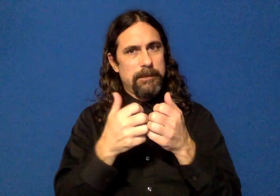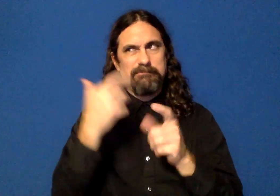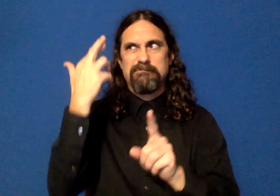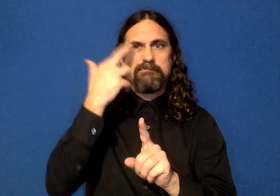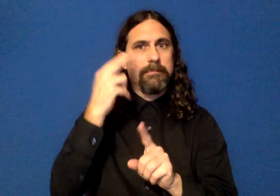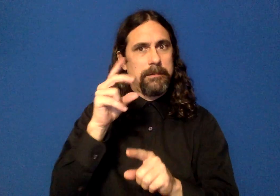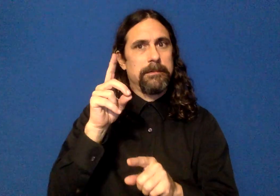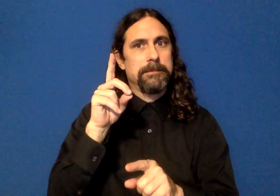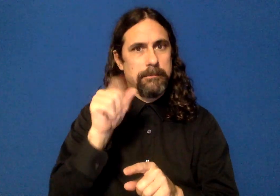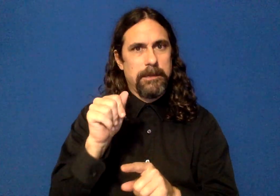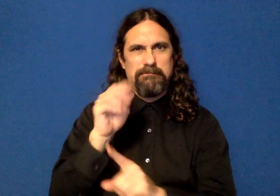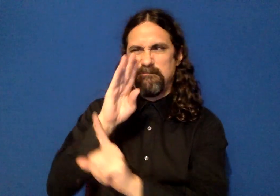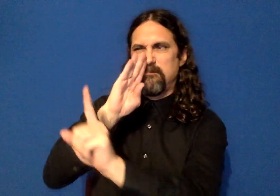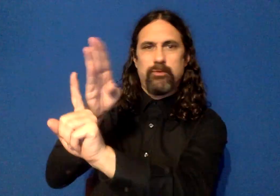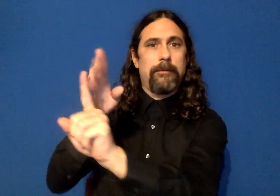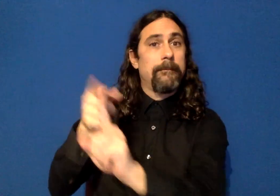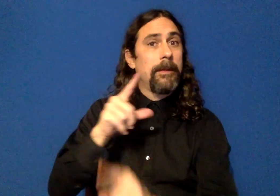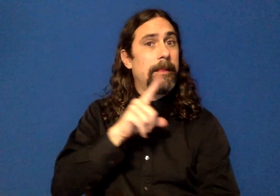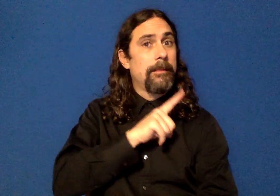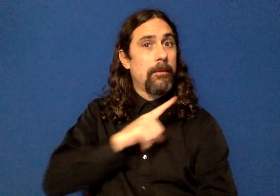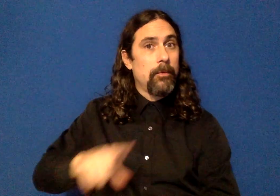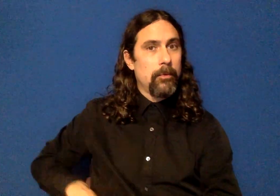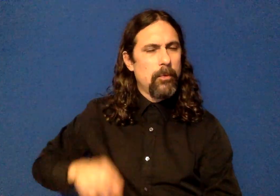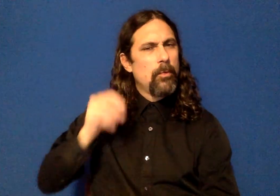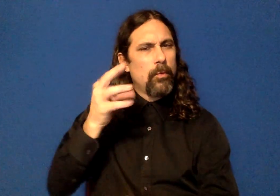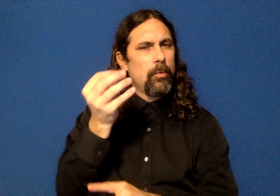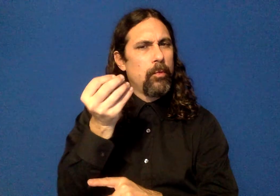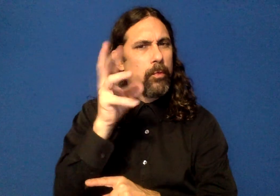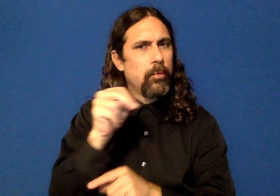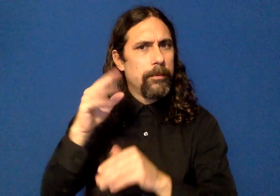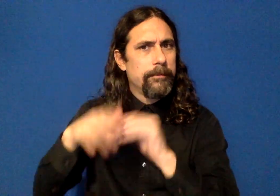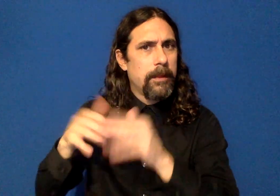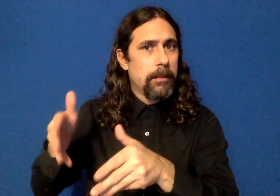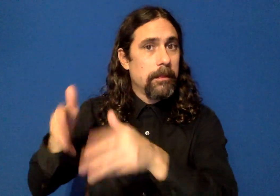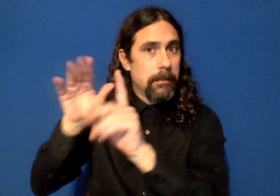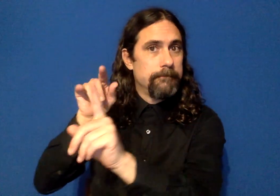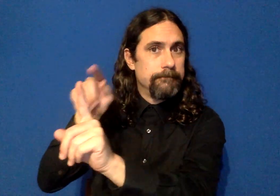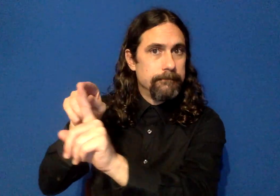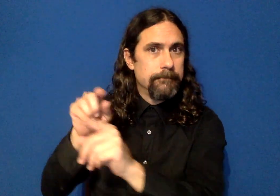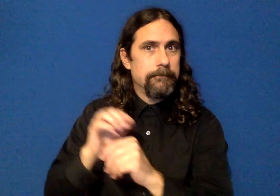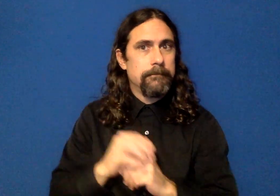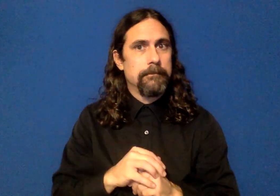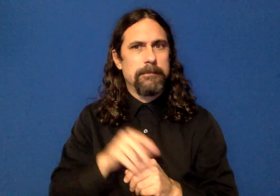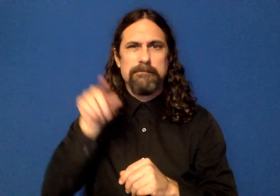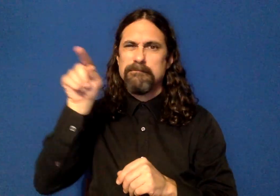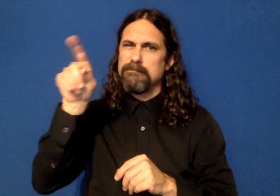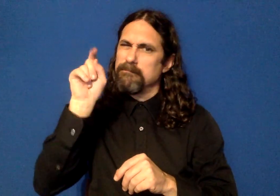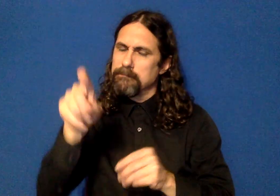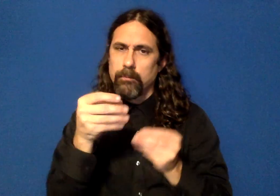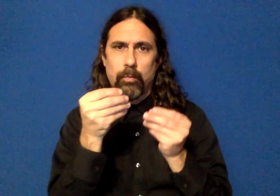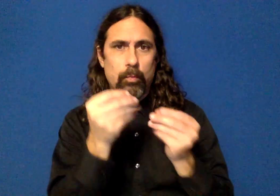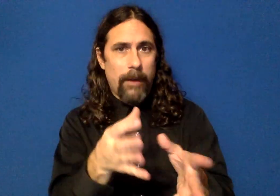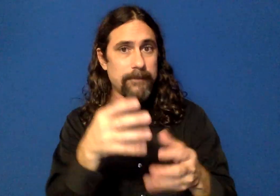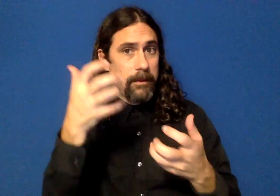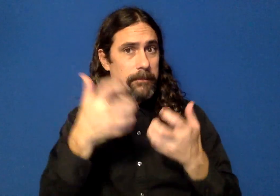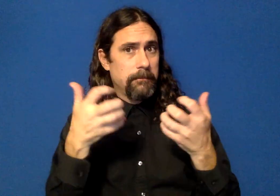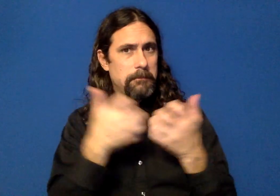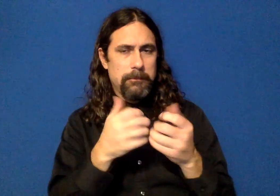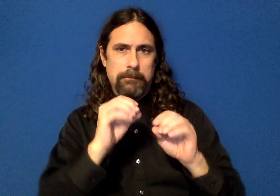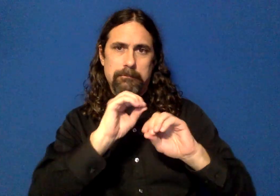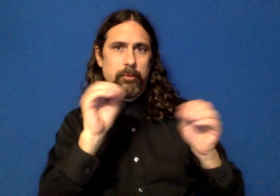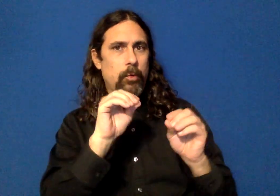disability directly from your landlord or building owner, which must be provided at no cost to you,